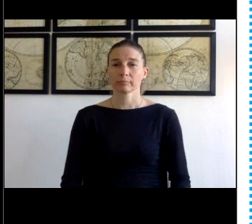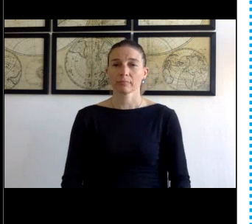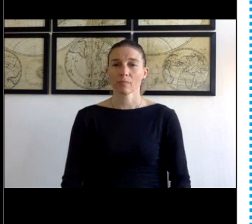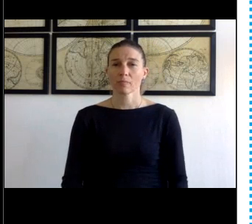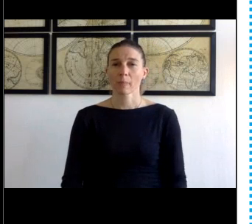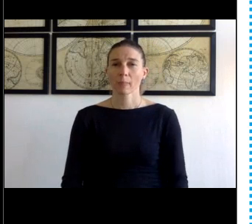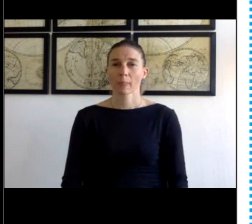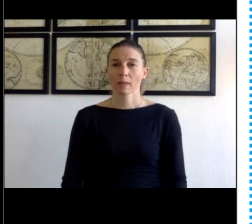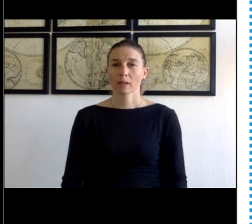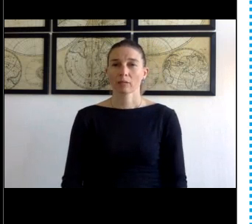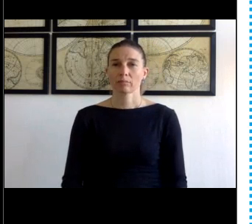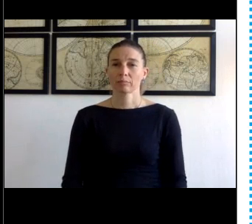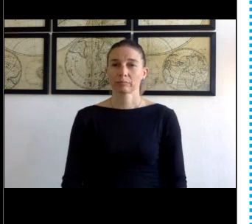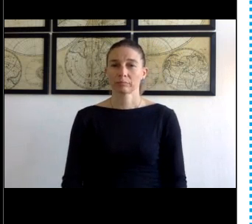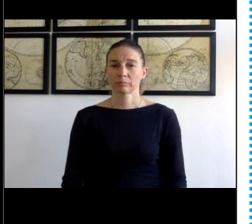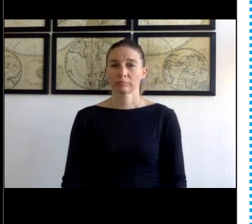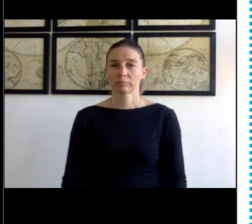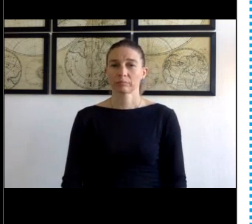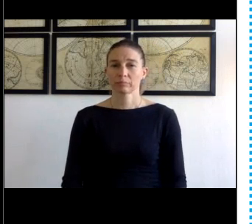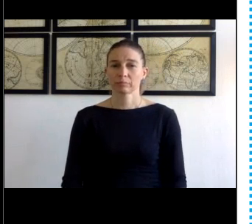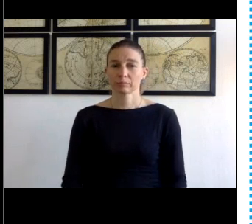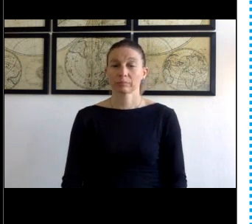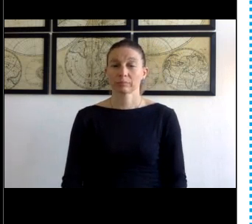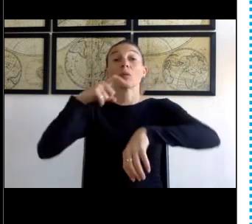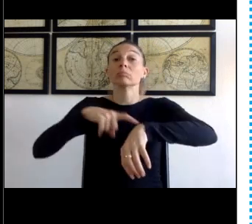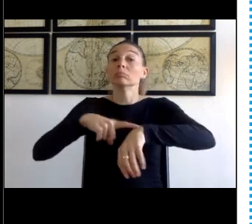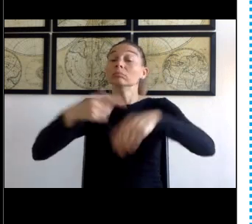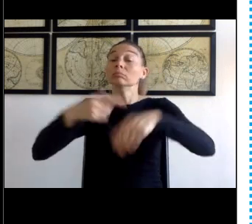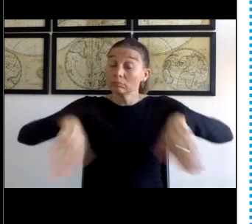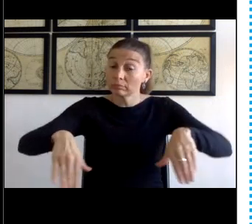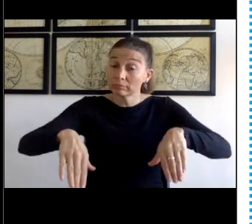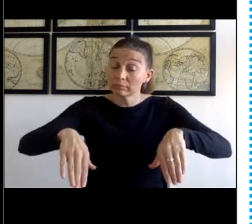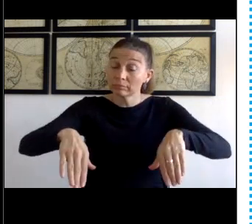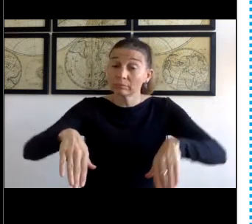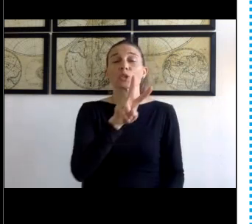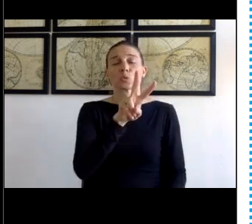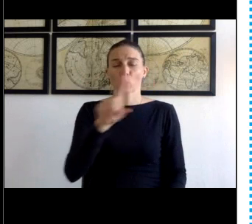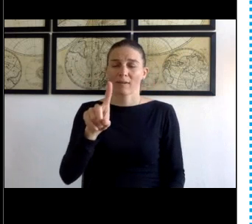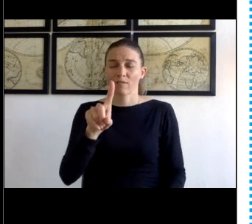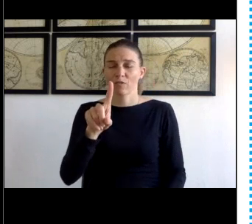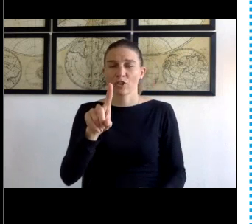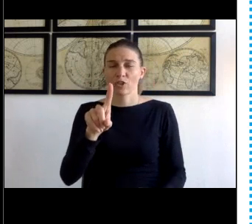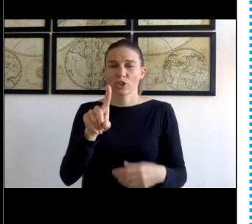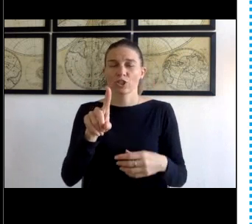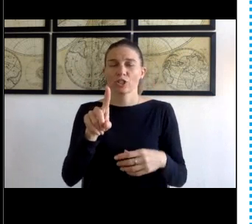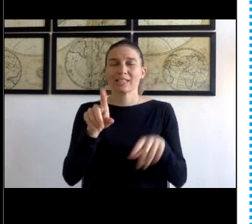as I said, before the 21st of December which is as well the day